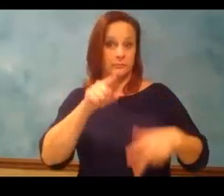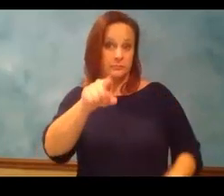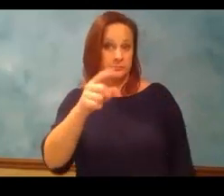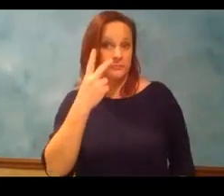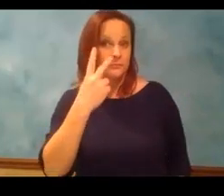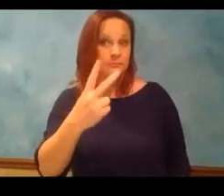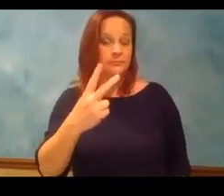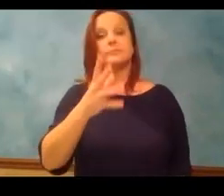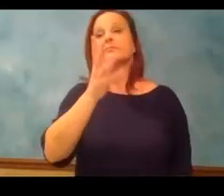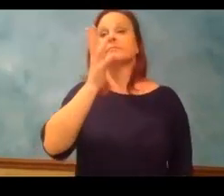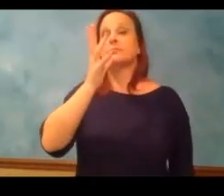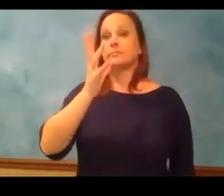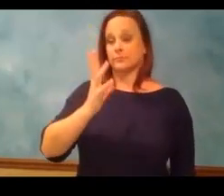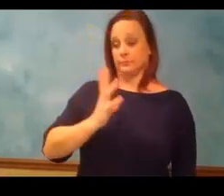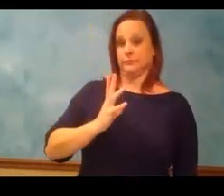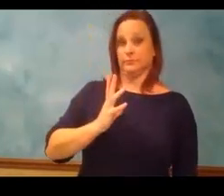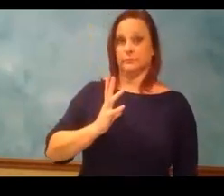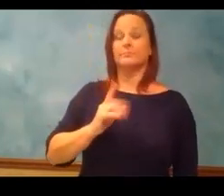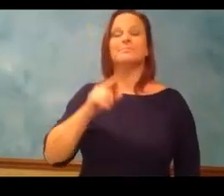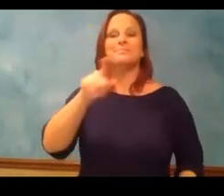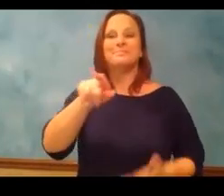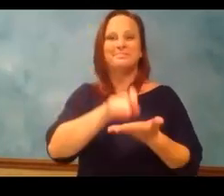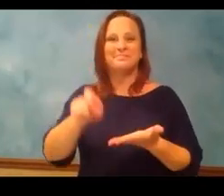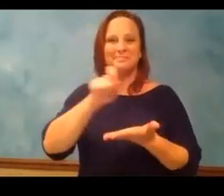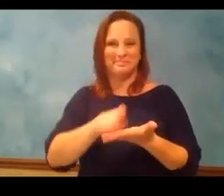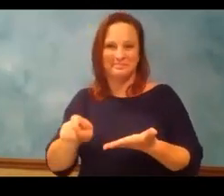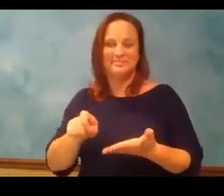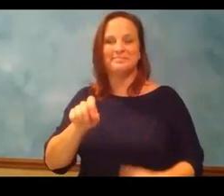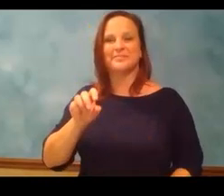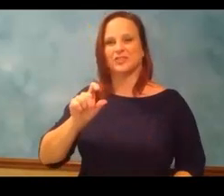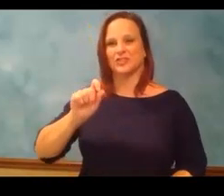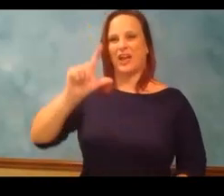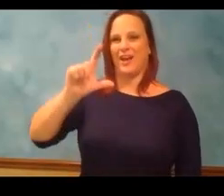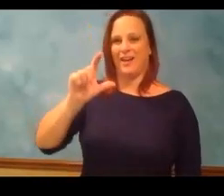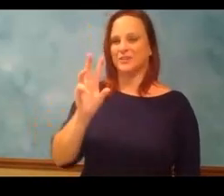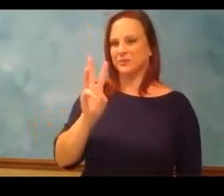If you see us sign this ("WOMAN"), you would write,